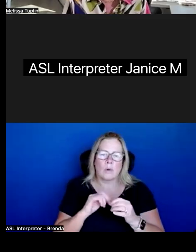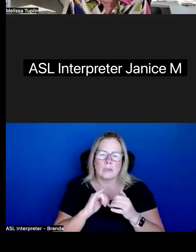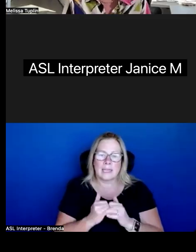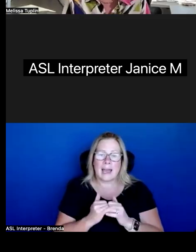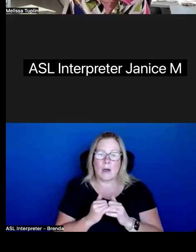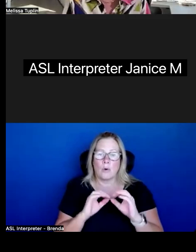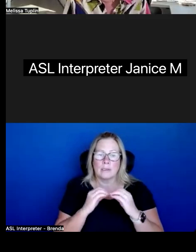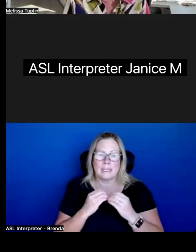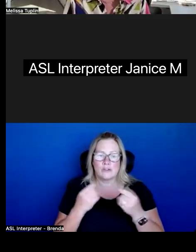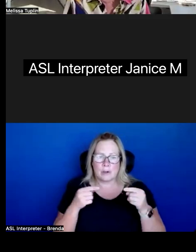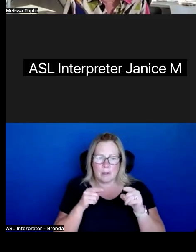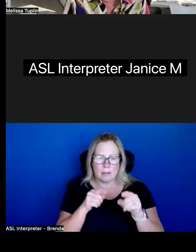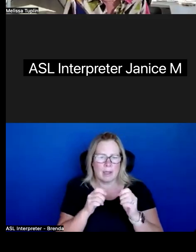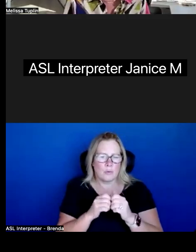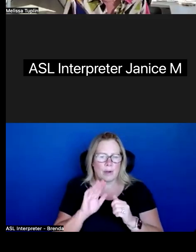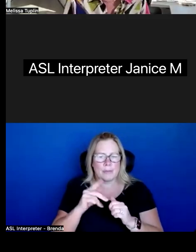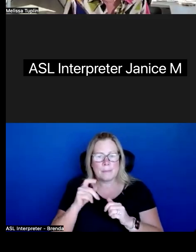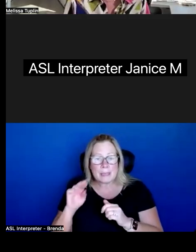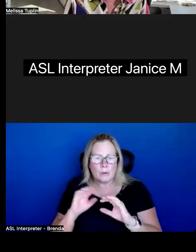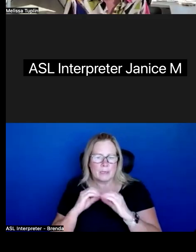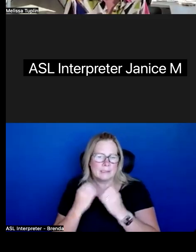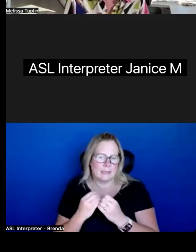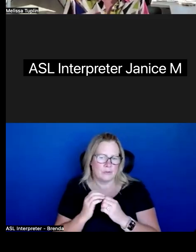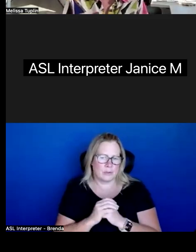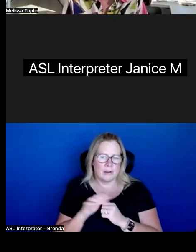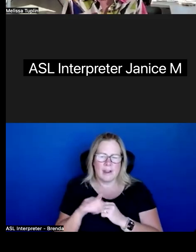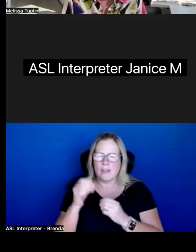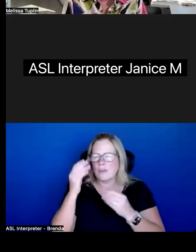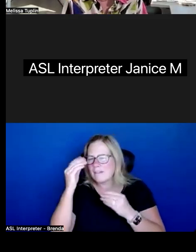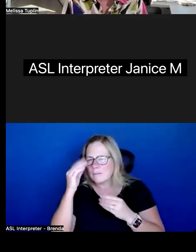While assessors’ primary source for their consideration is the content of